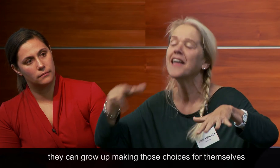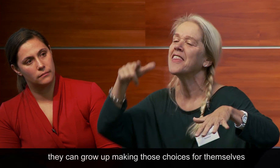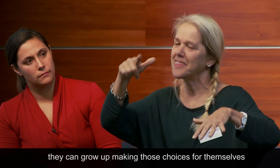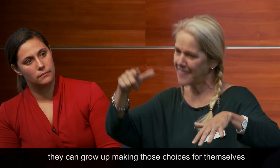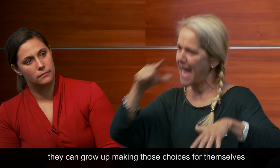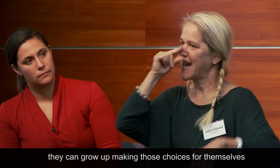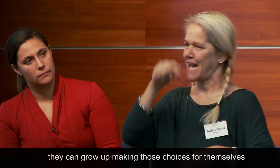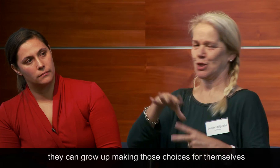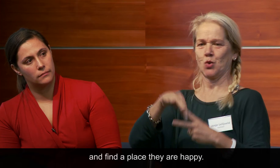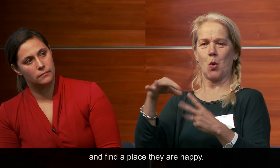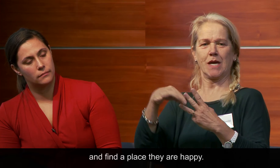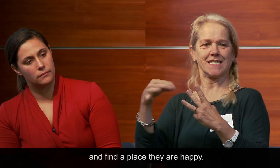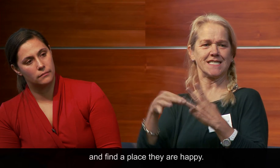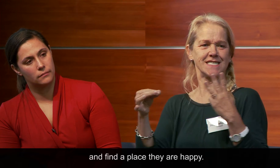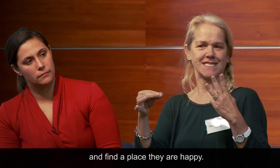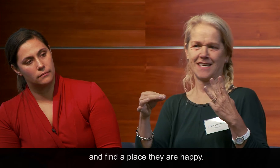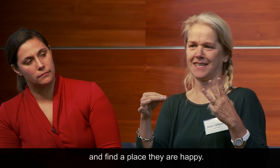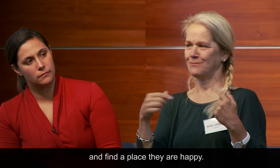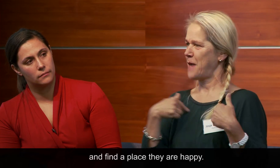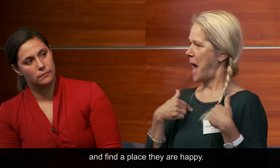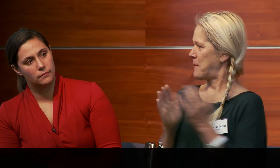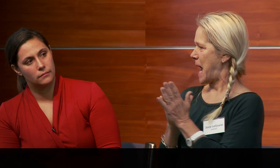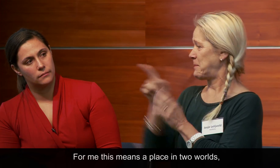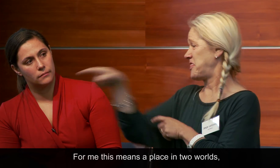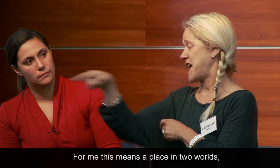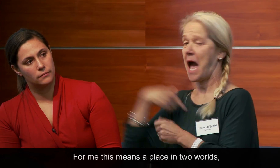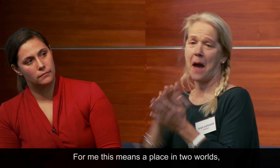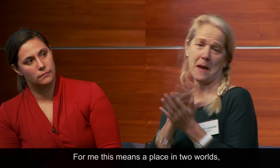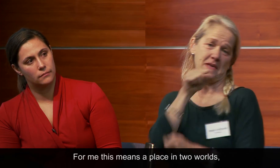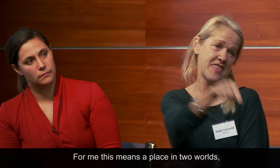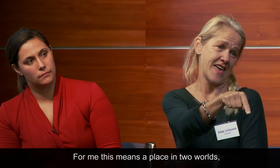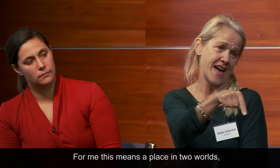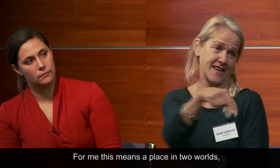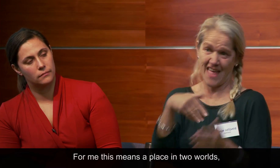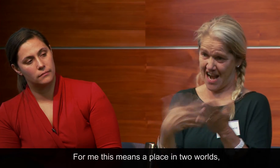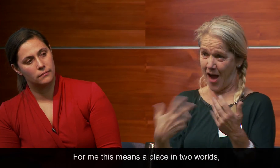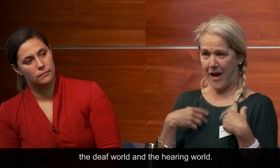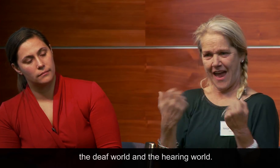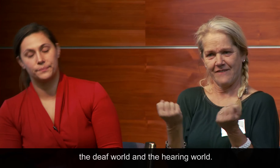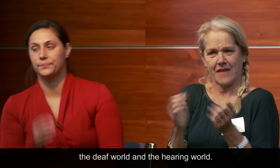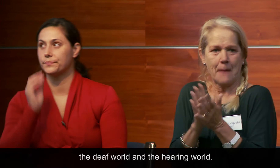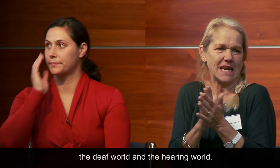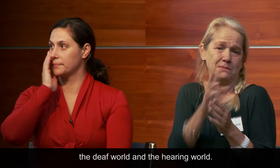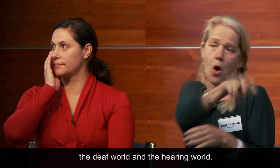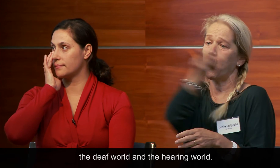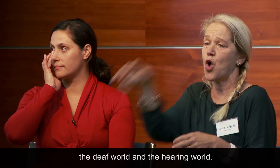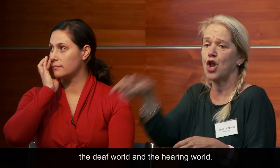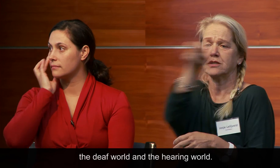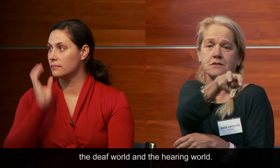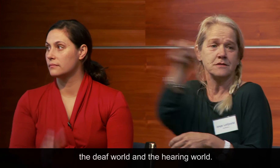for themselves and find a place they are happy. For me this means a place in two worlds, the Deaf world and the hearing world.